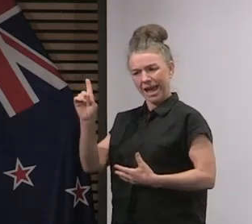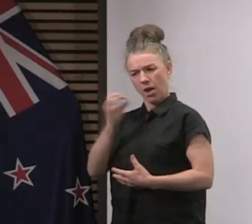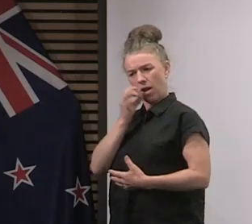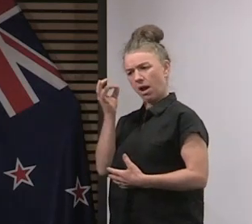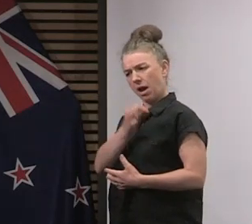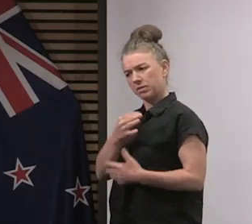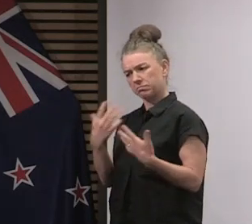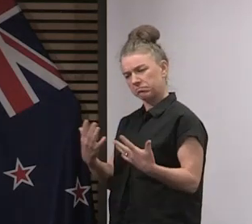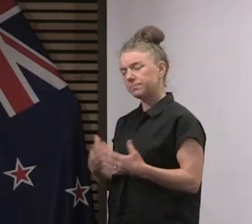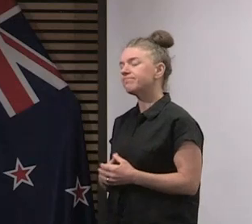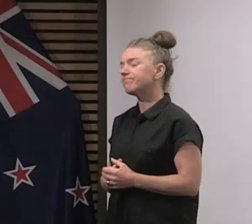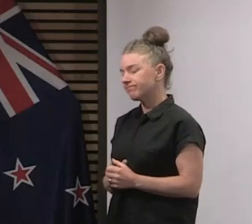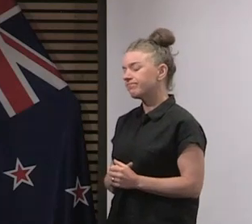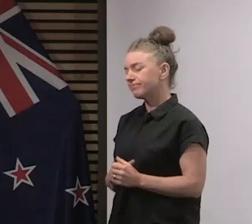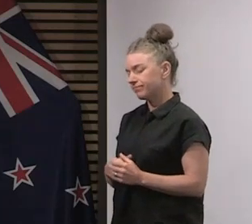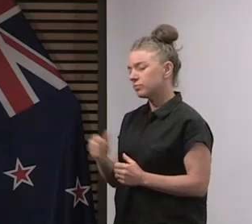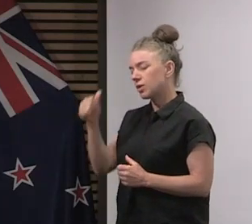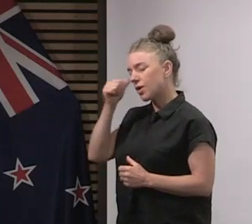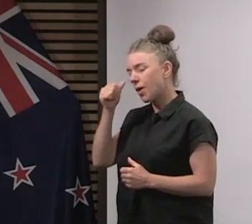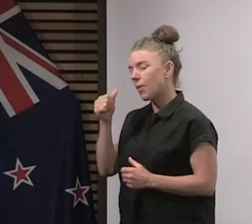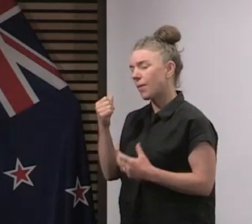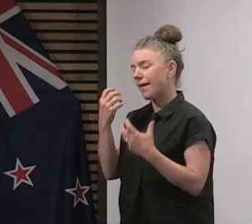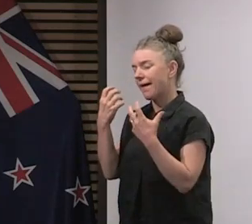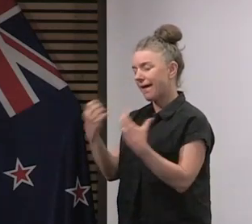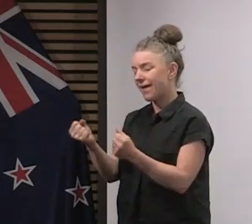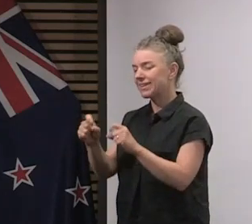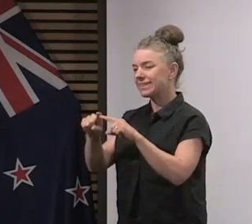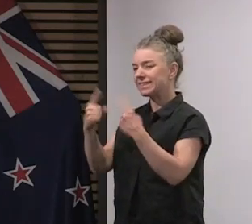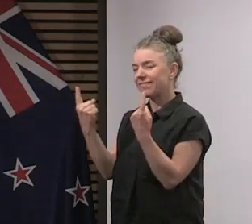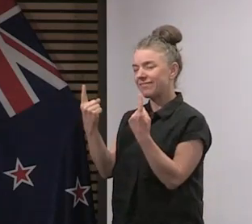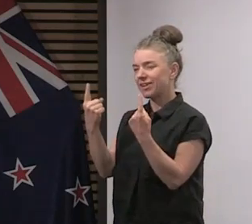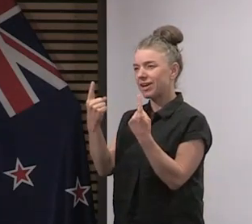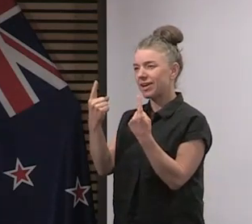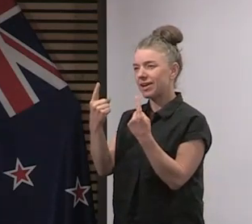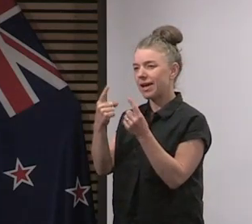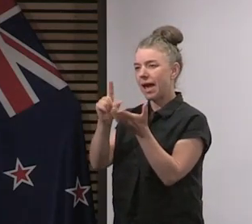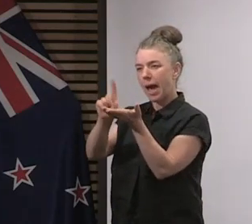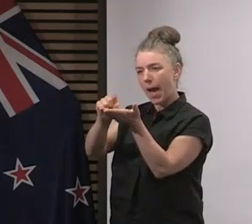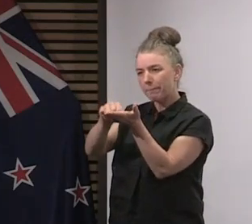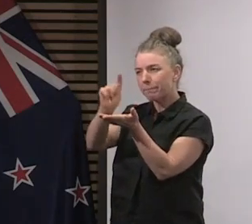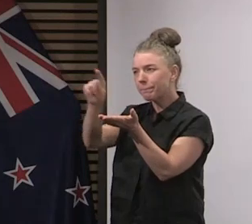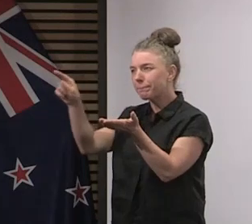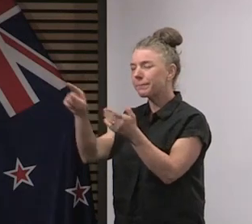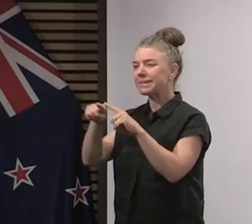set up the digital contract tracing and could that be a really useful tool?